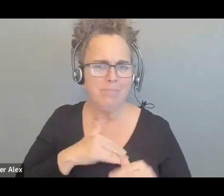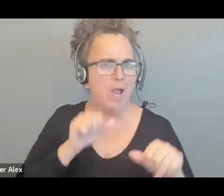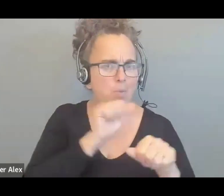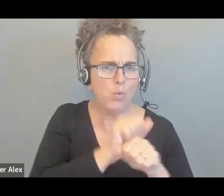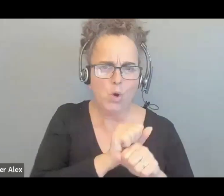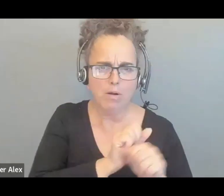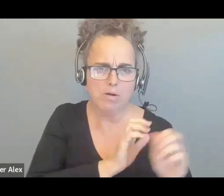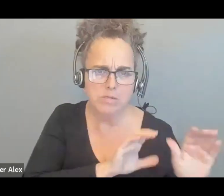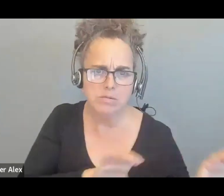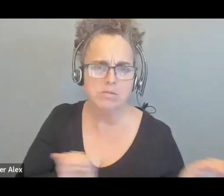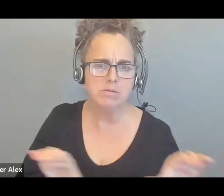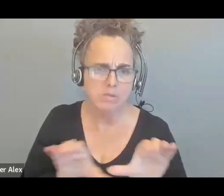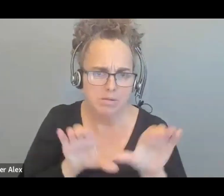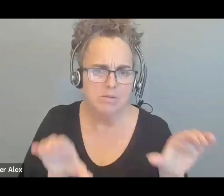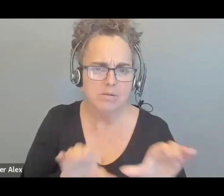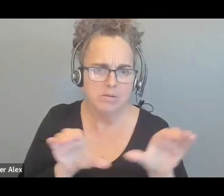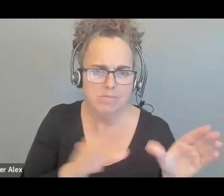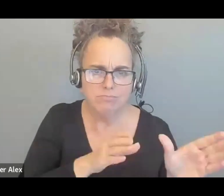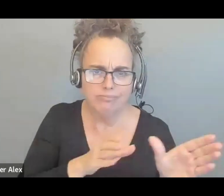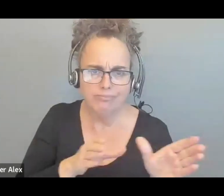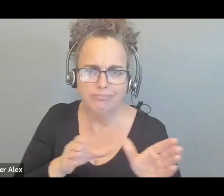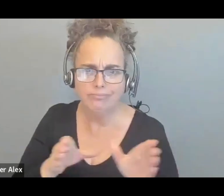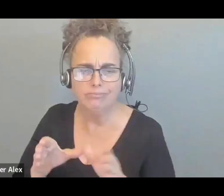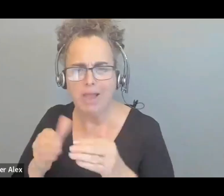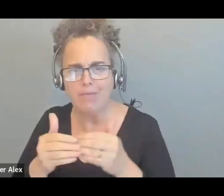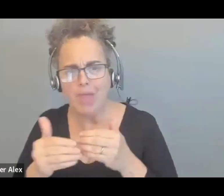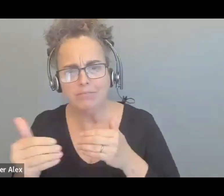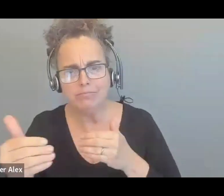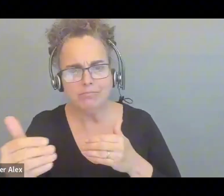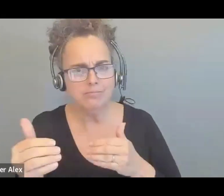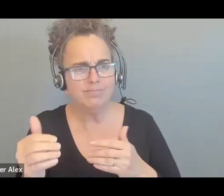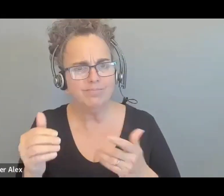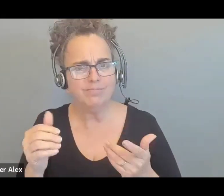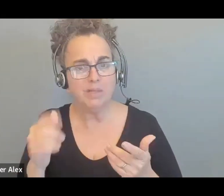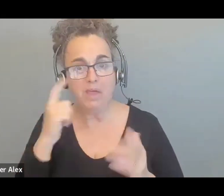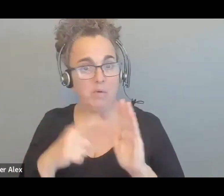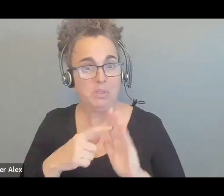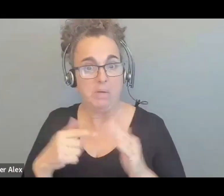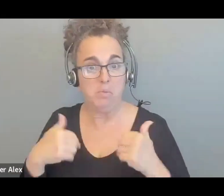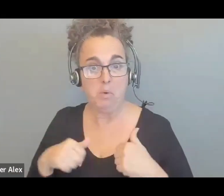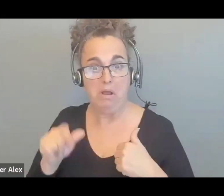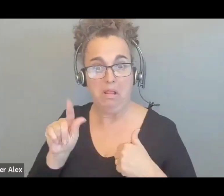is successful, I gauge that on, do we, we went live with an internal tool. Do any employees